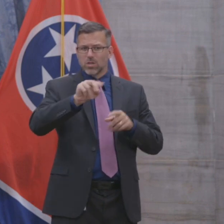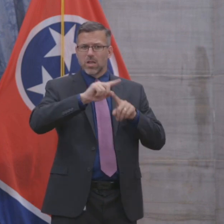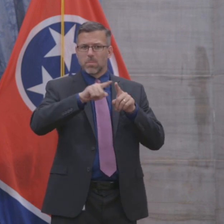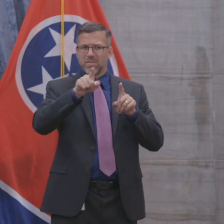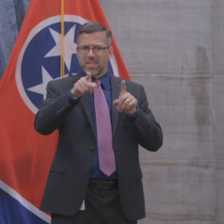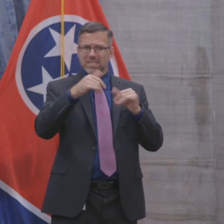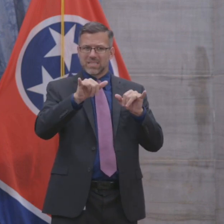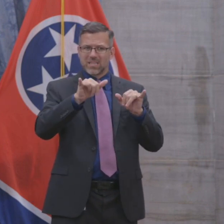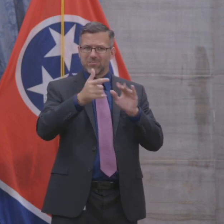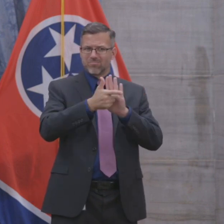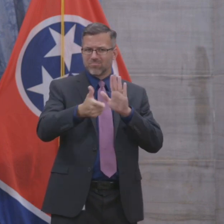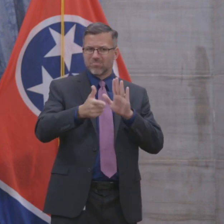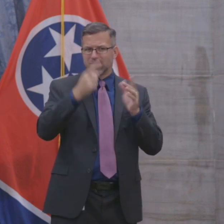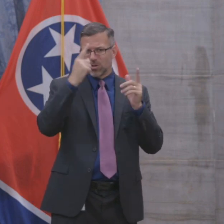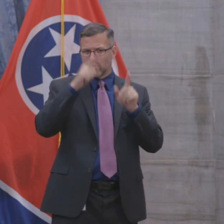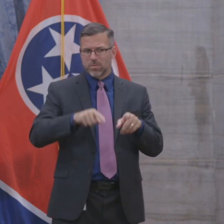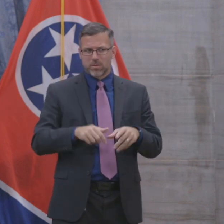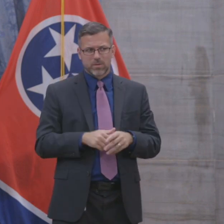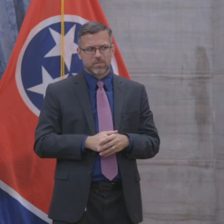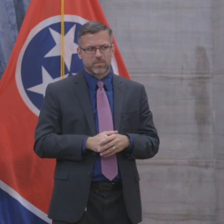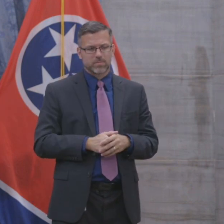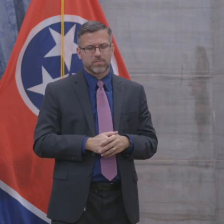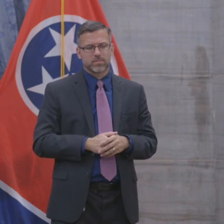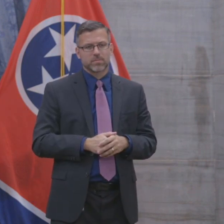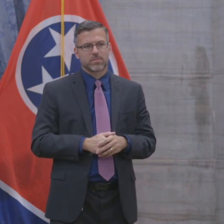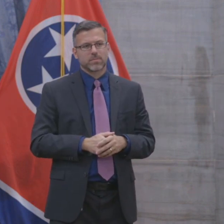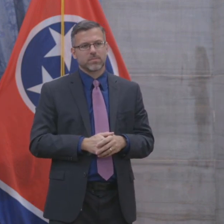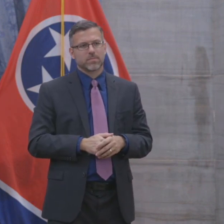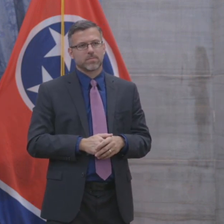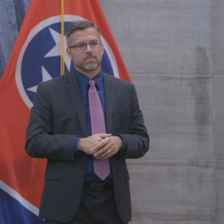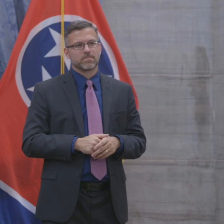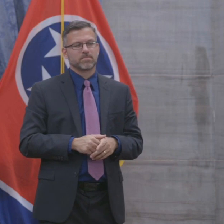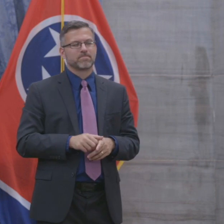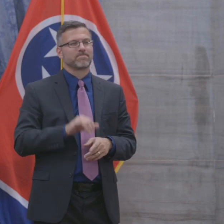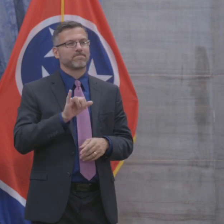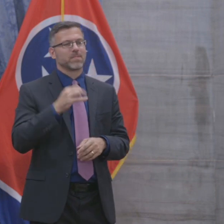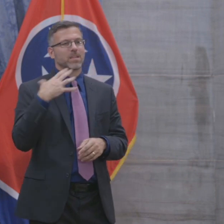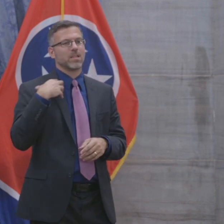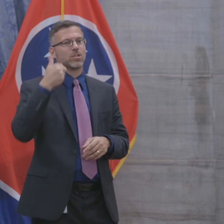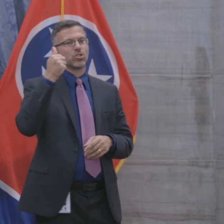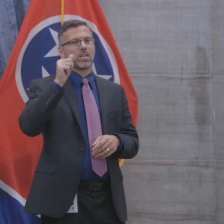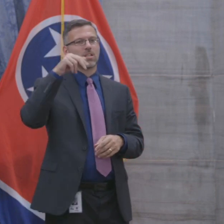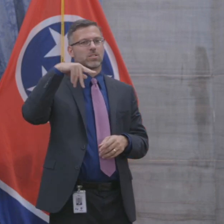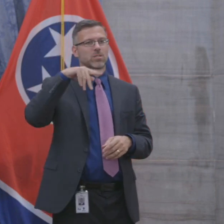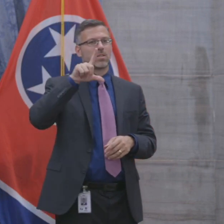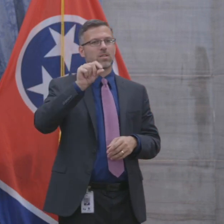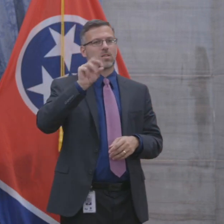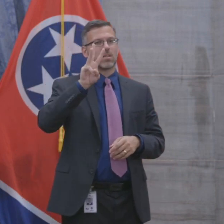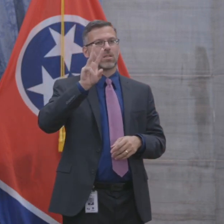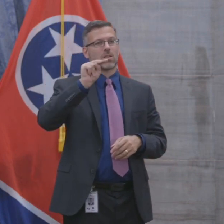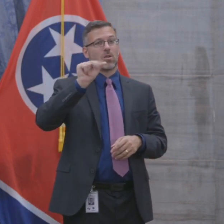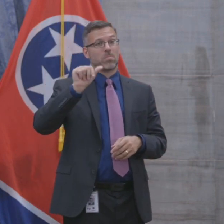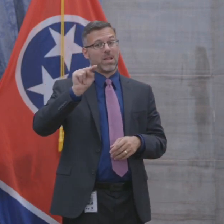channels are less official, through social media and word of mouth. There would not be any other official source of that.